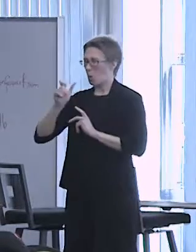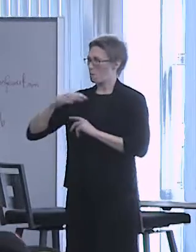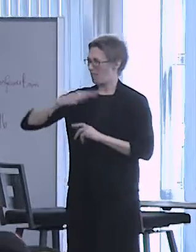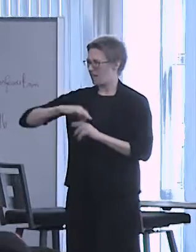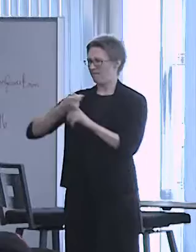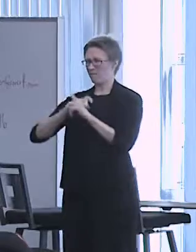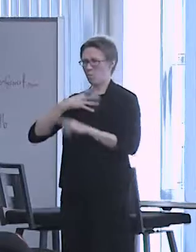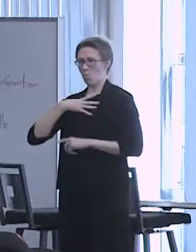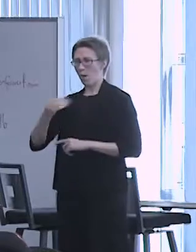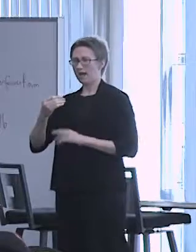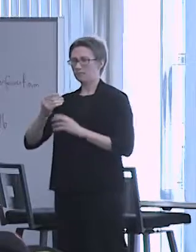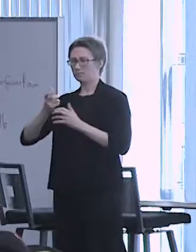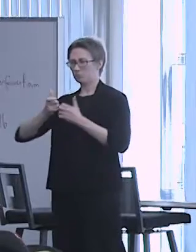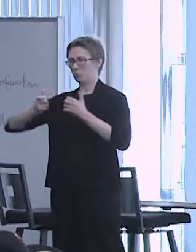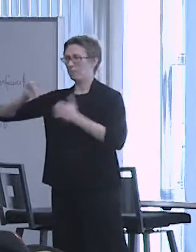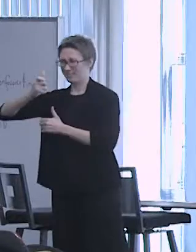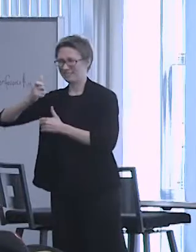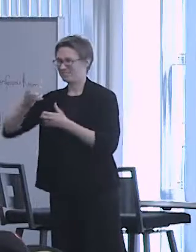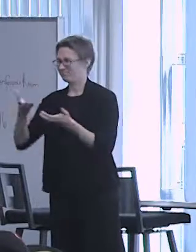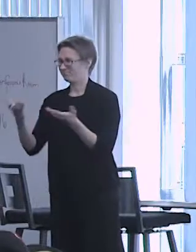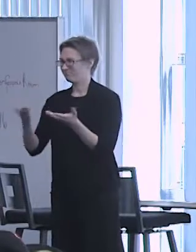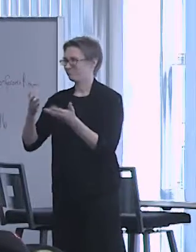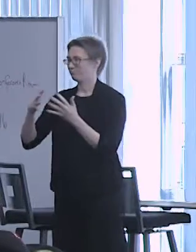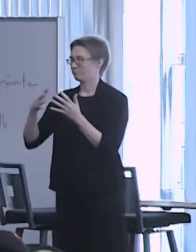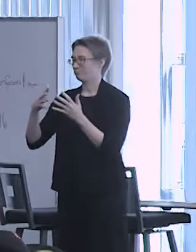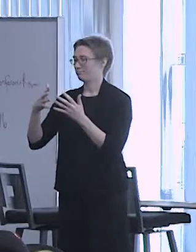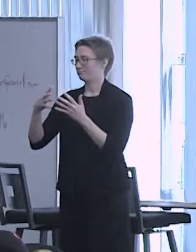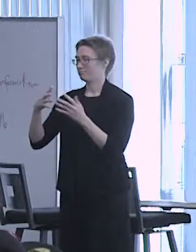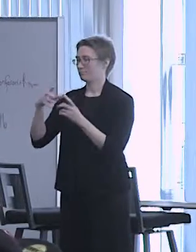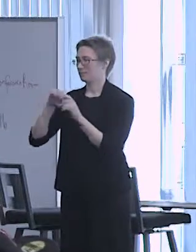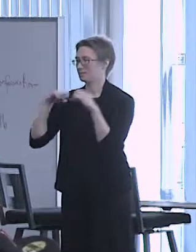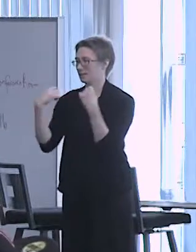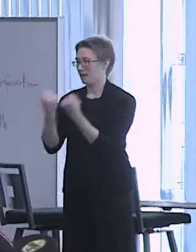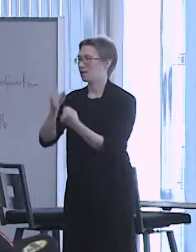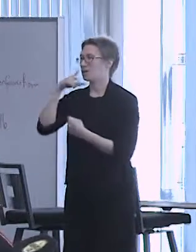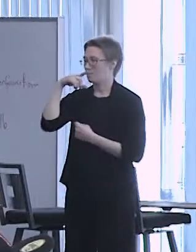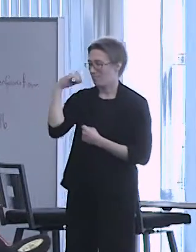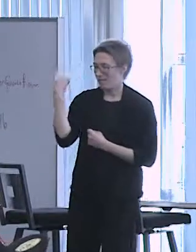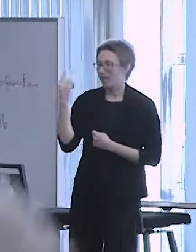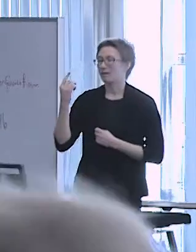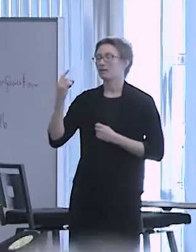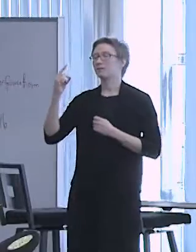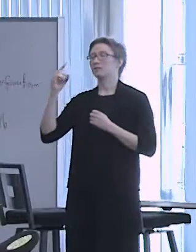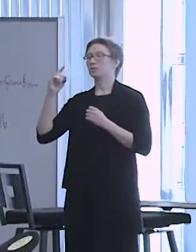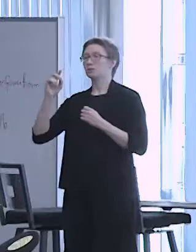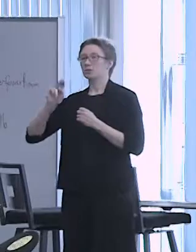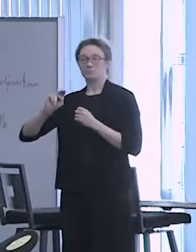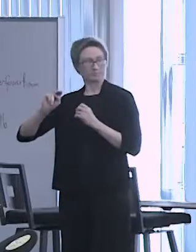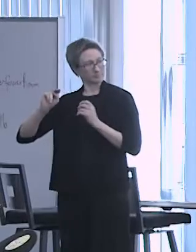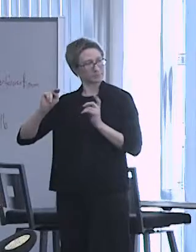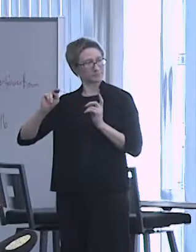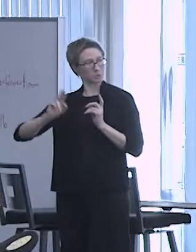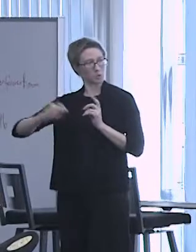in western society, so examples would be black, east, and south Asian people that are indigenous North Americans, and Australians.